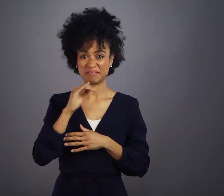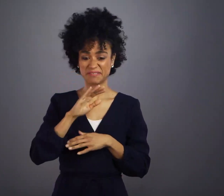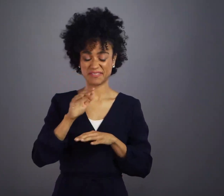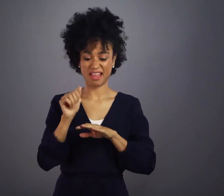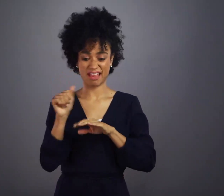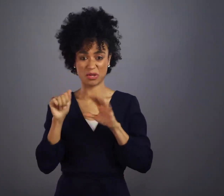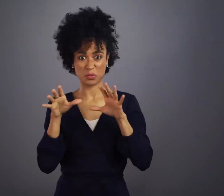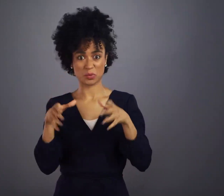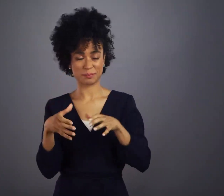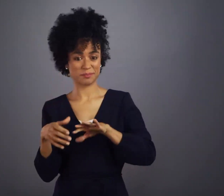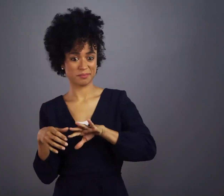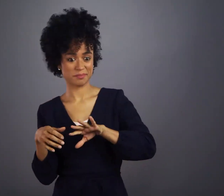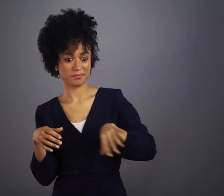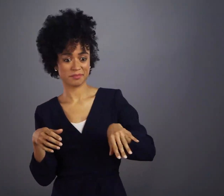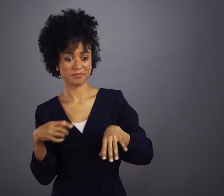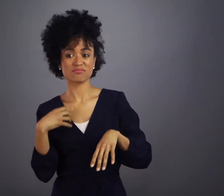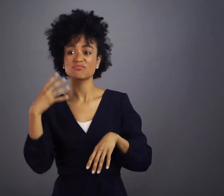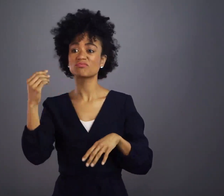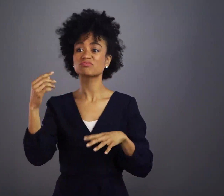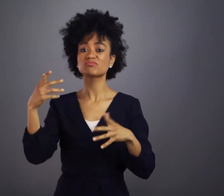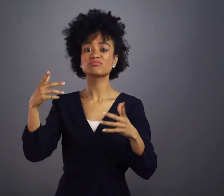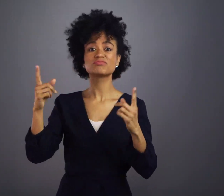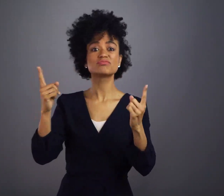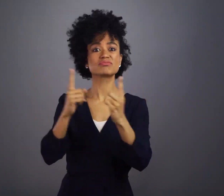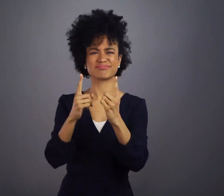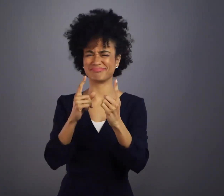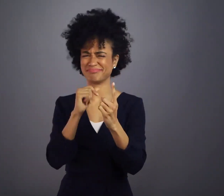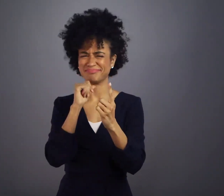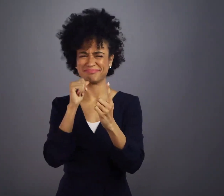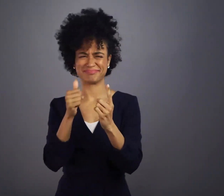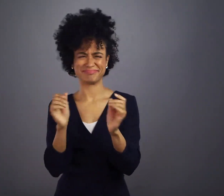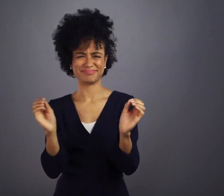We are people who normally would not mix.